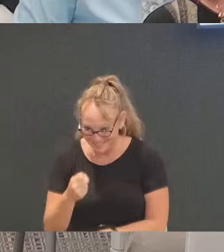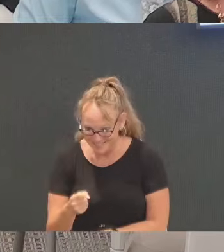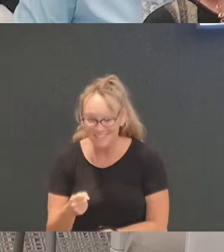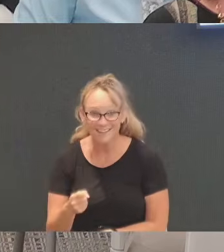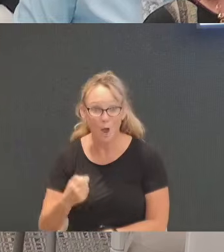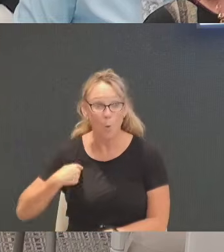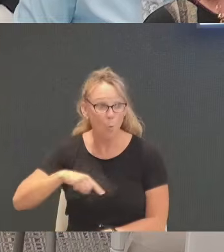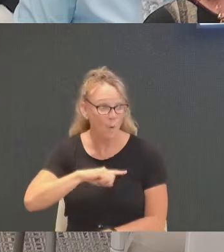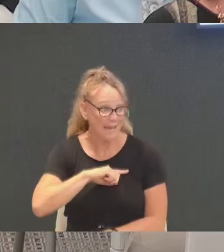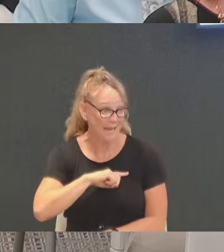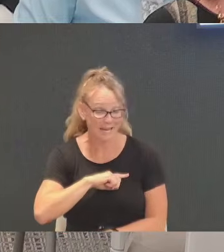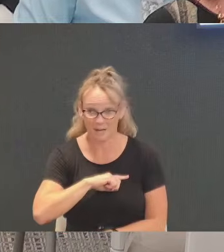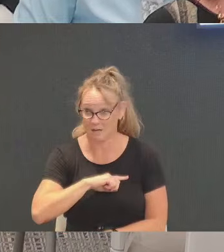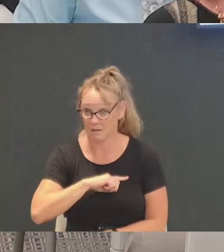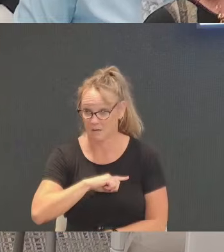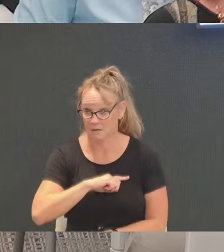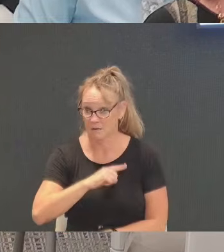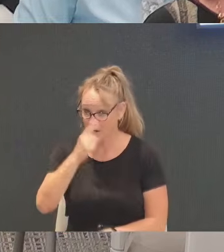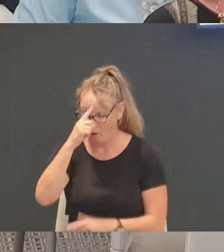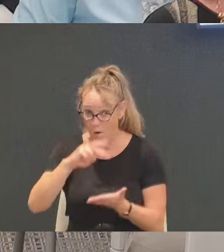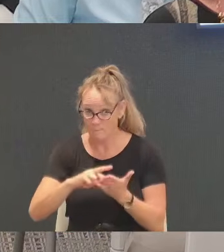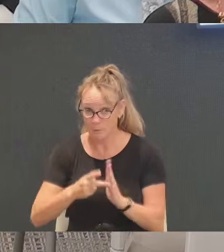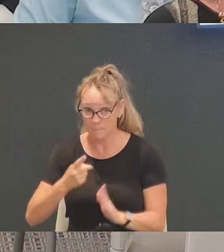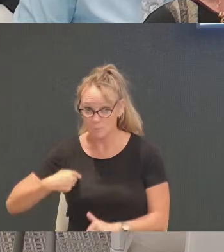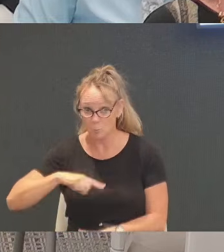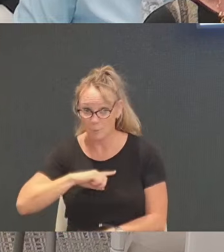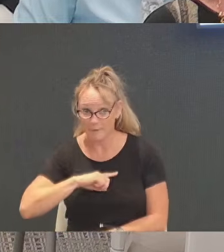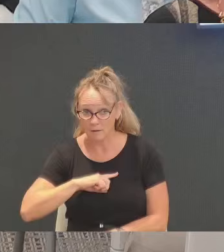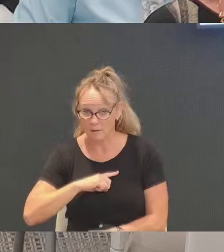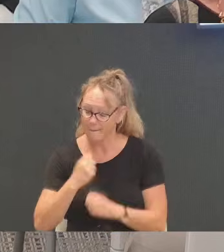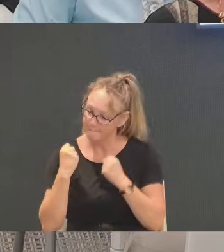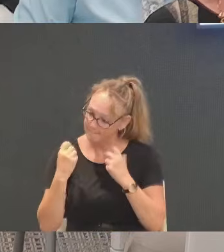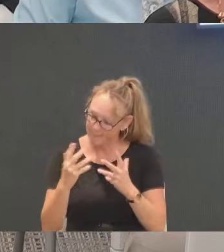because it takes a lot of individuals and organizations to come together to do everything